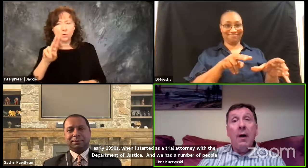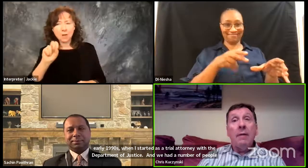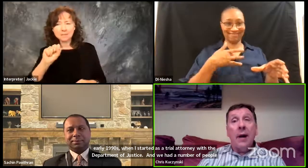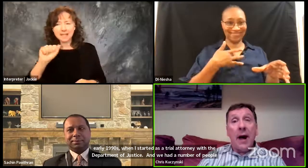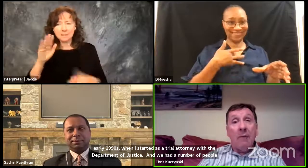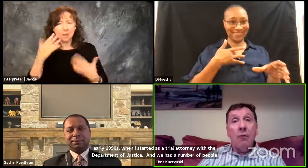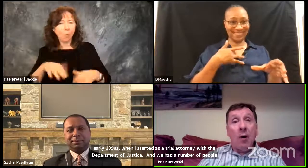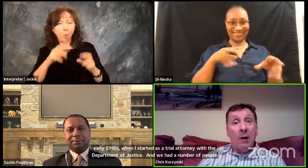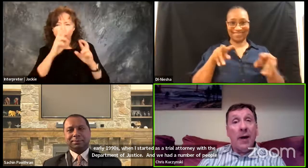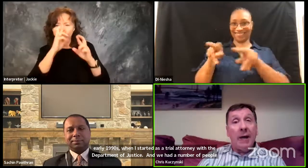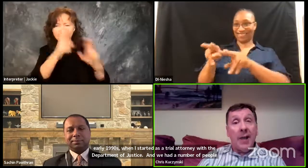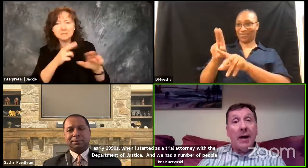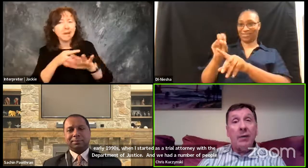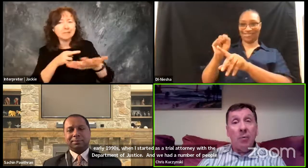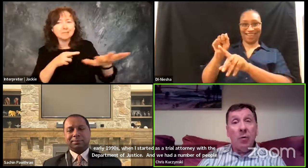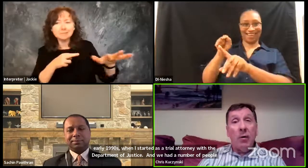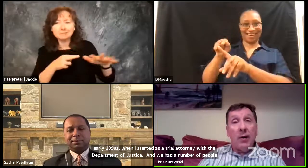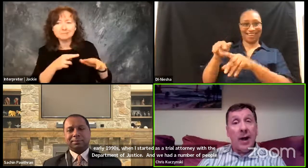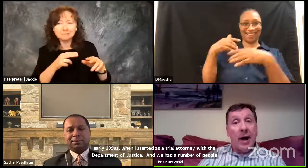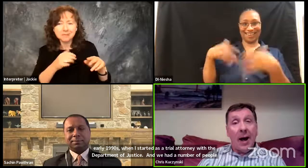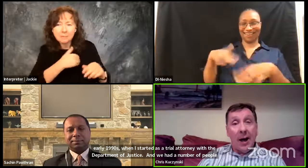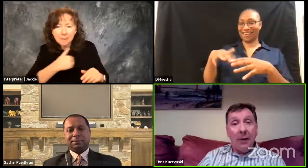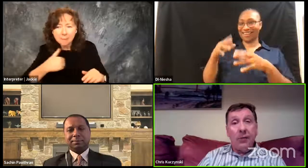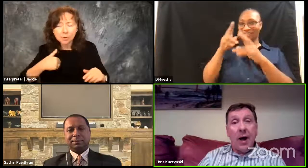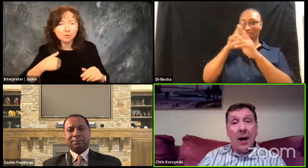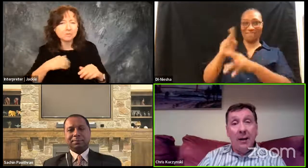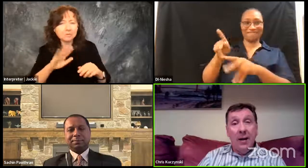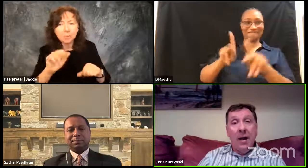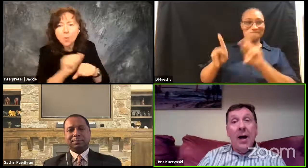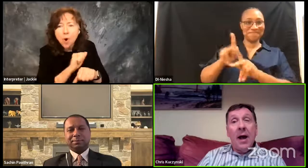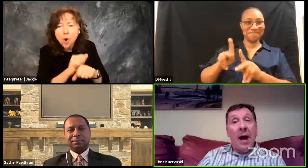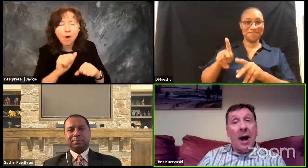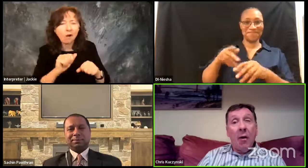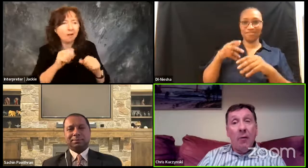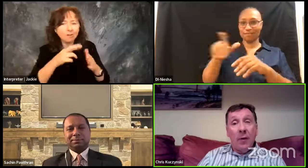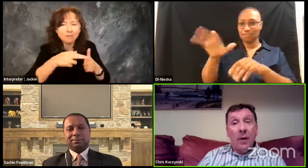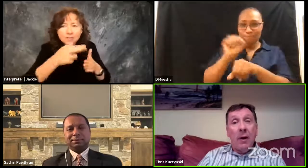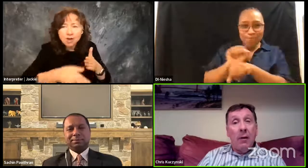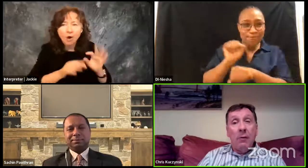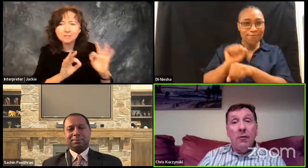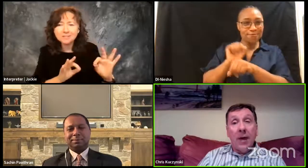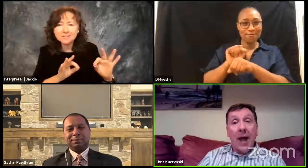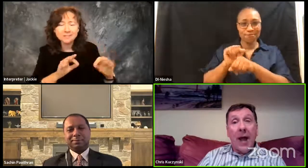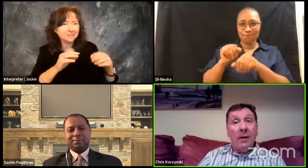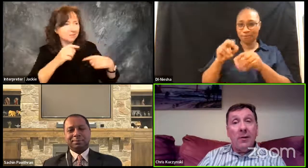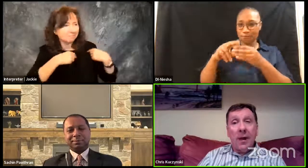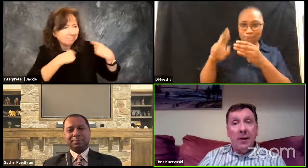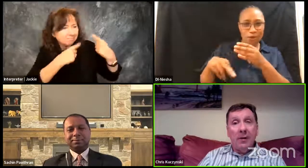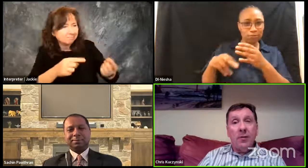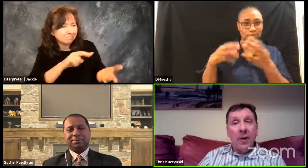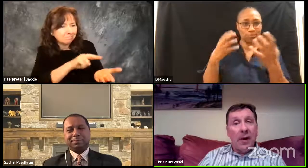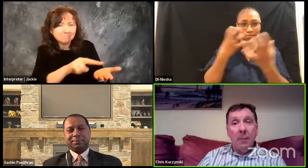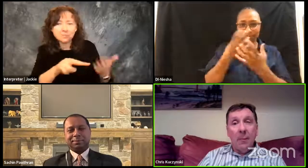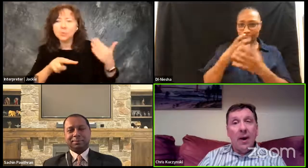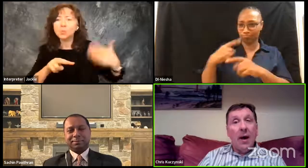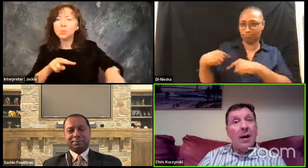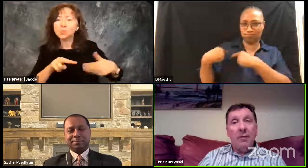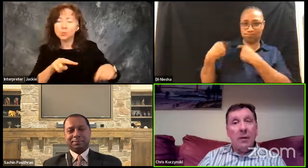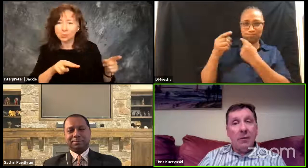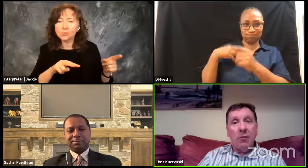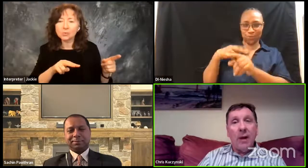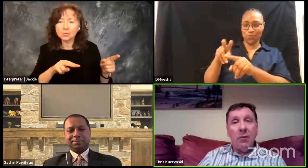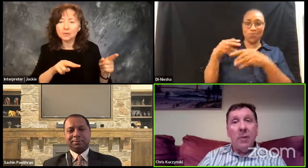the kind of work that the Access Board has done over the years and it is -- it's great